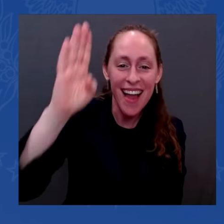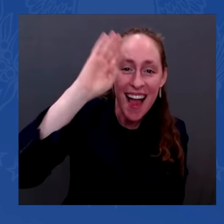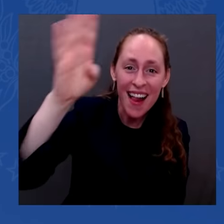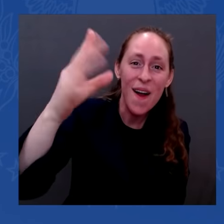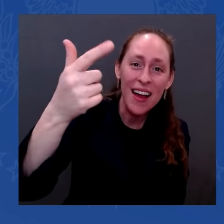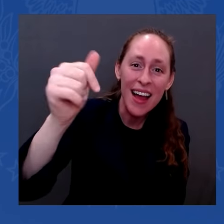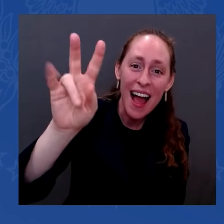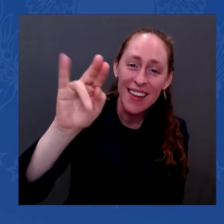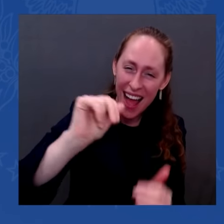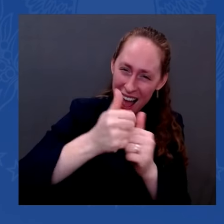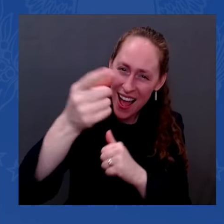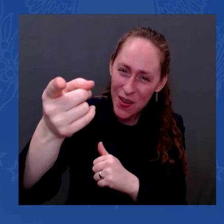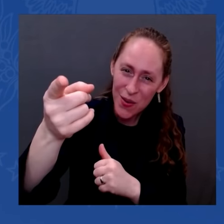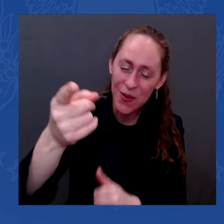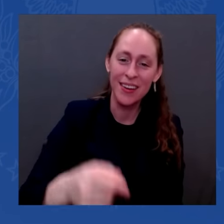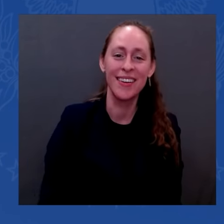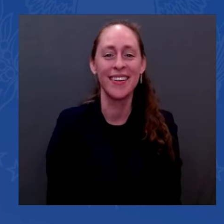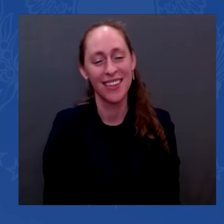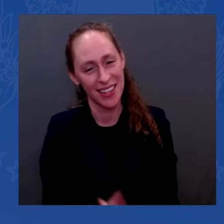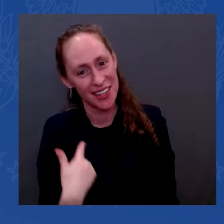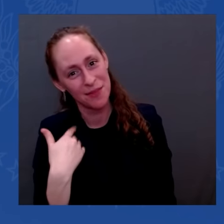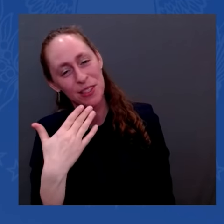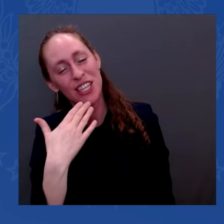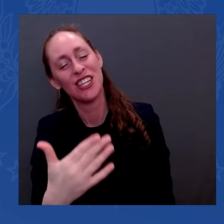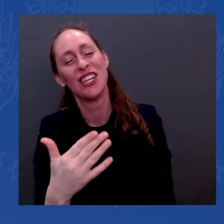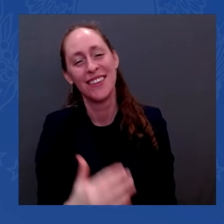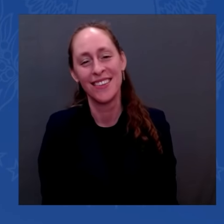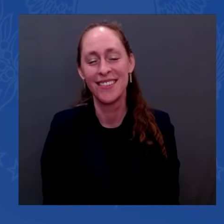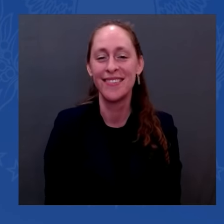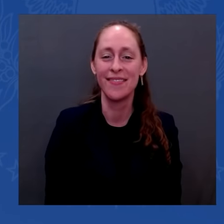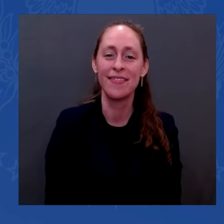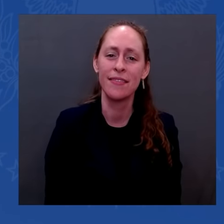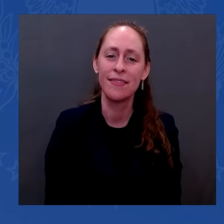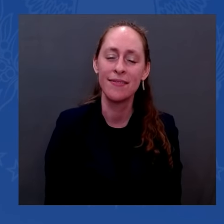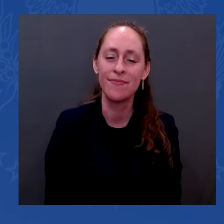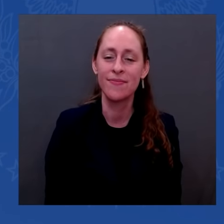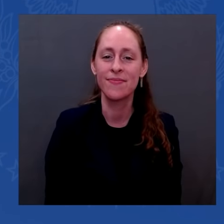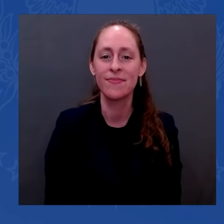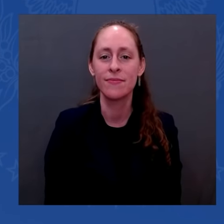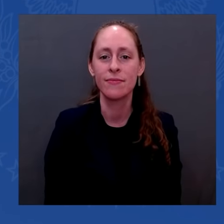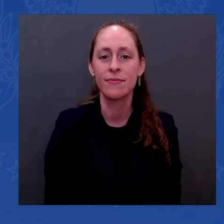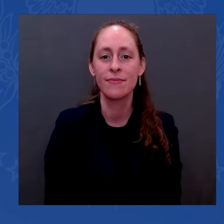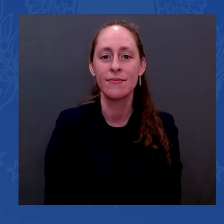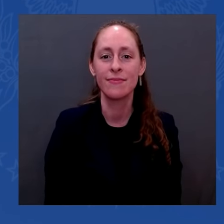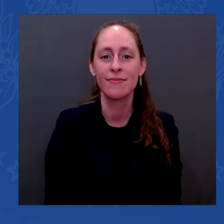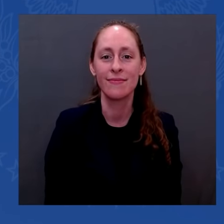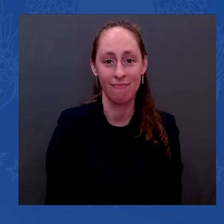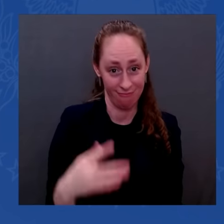I had an over/under that you were going to do this today. I'm impressed. The President: Governor Newsom: I am impressed. Thank you for not canceling on us.